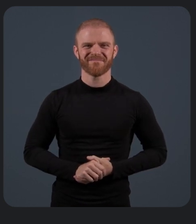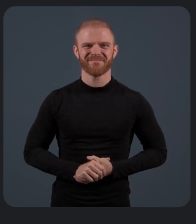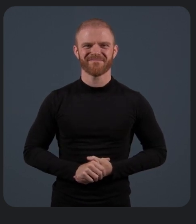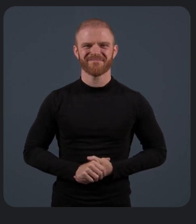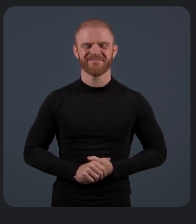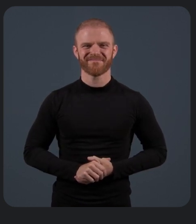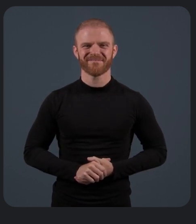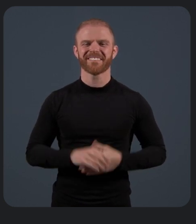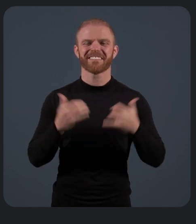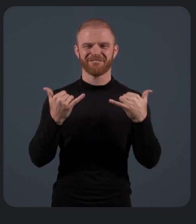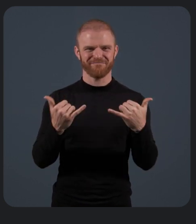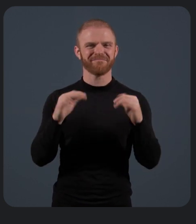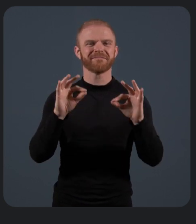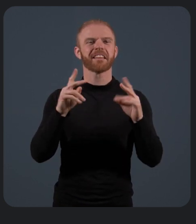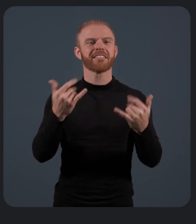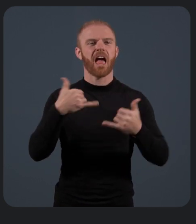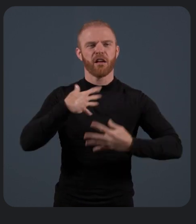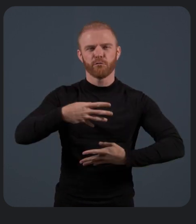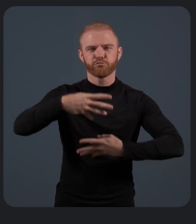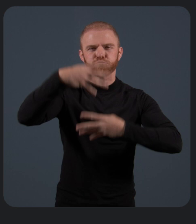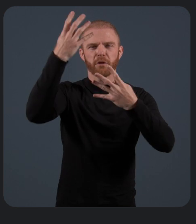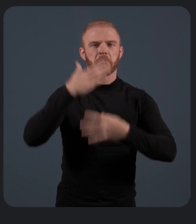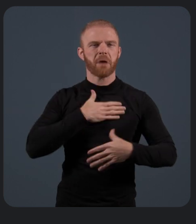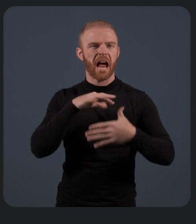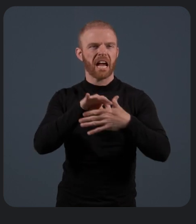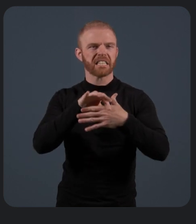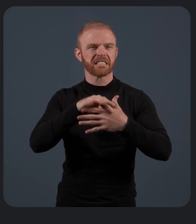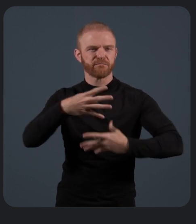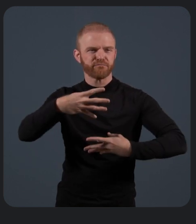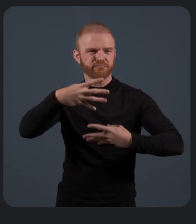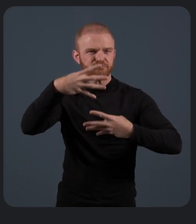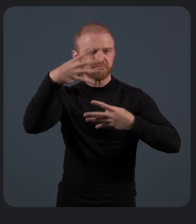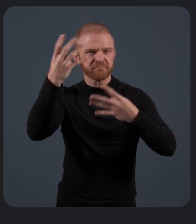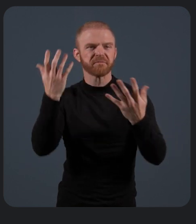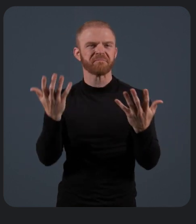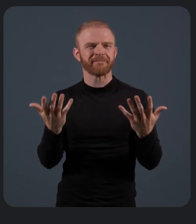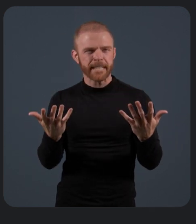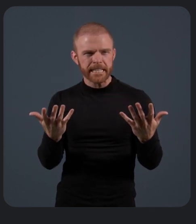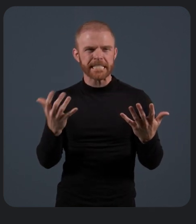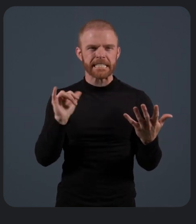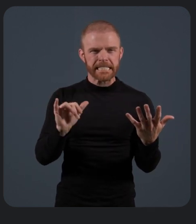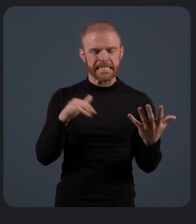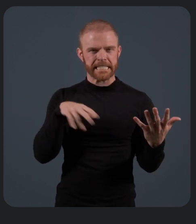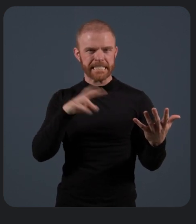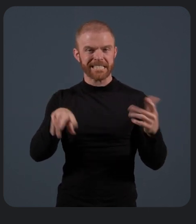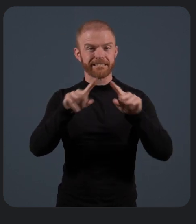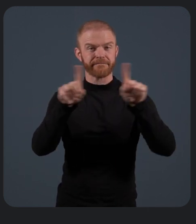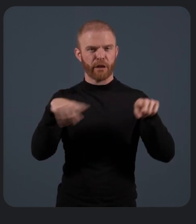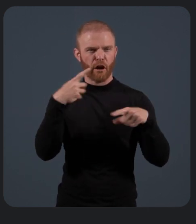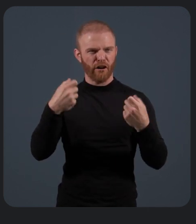All right, so let me scroll through my content here. Yeah, these cards look pretty stretched out.